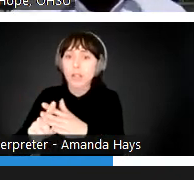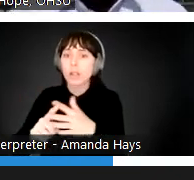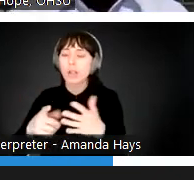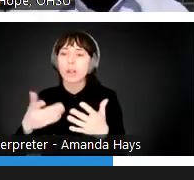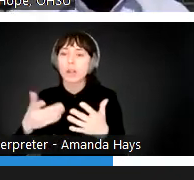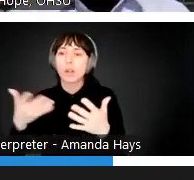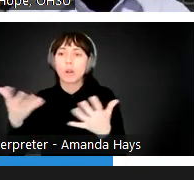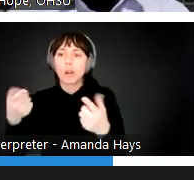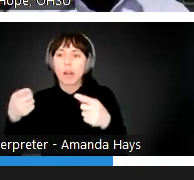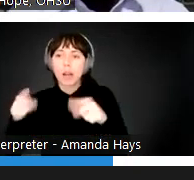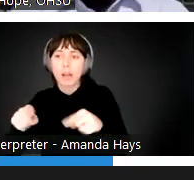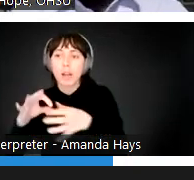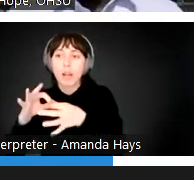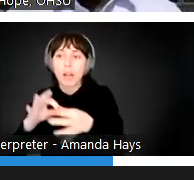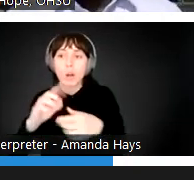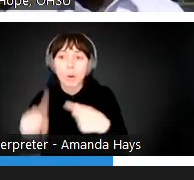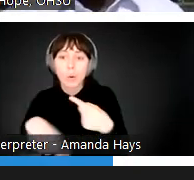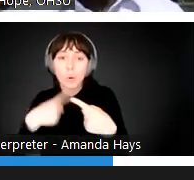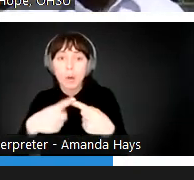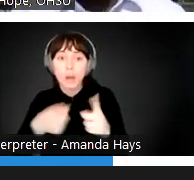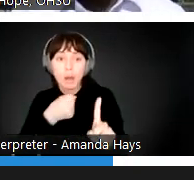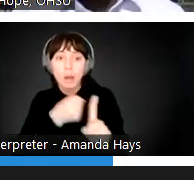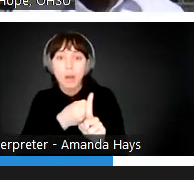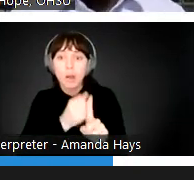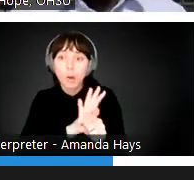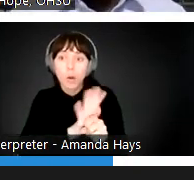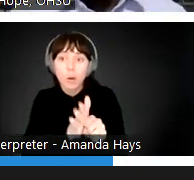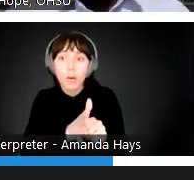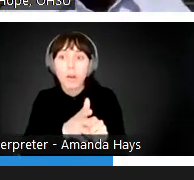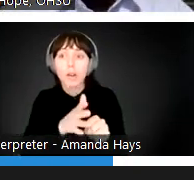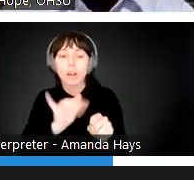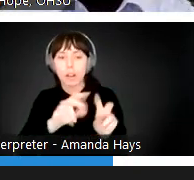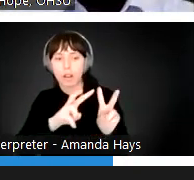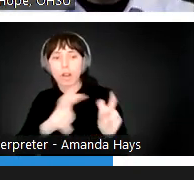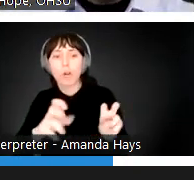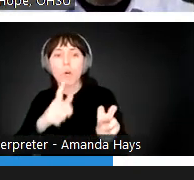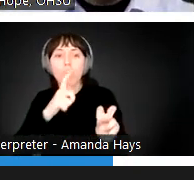when you get acute COVID, who is at risk for developing Long COVID based on their,